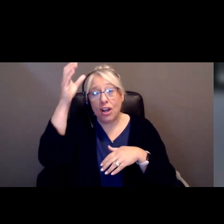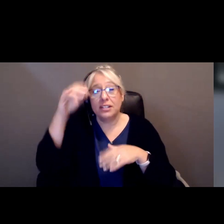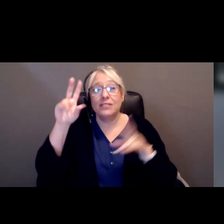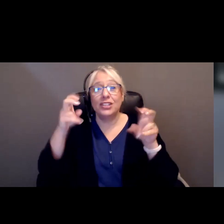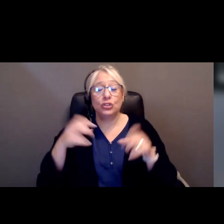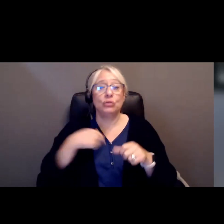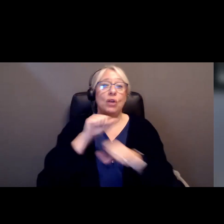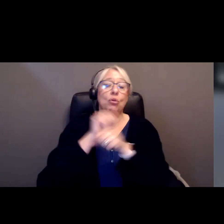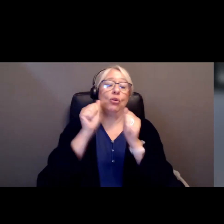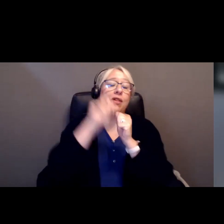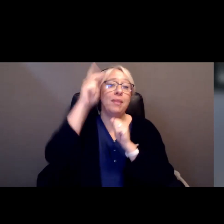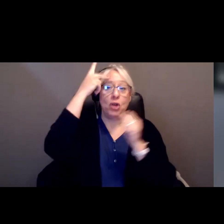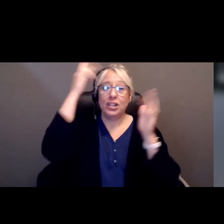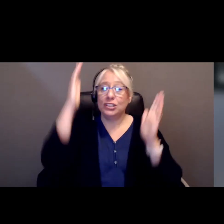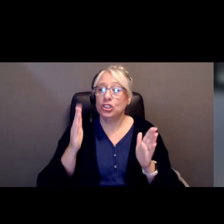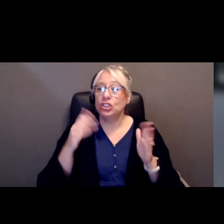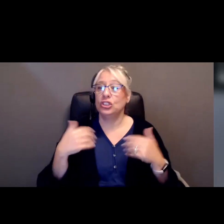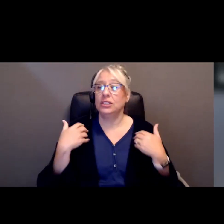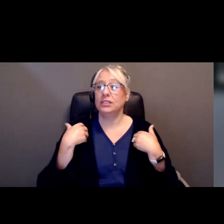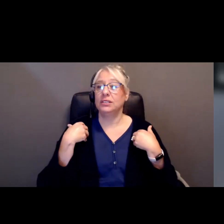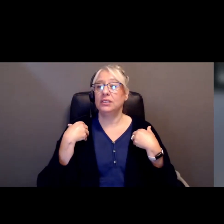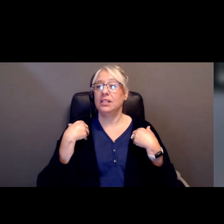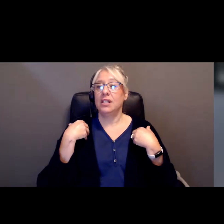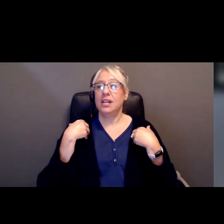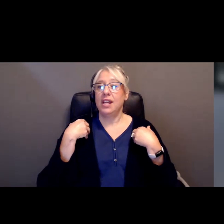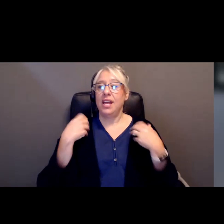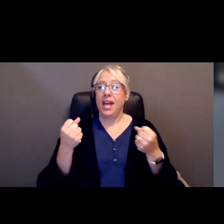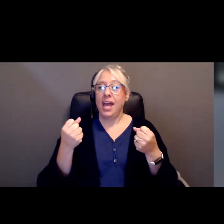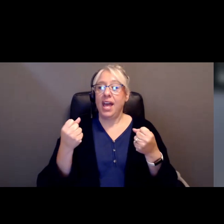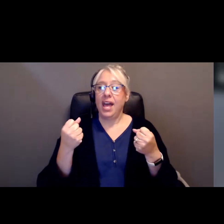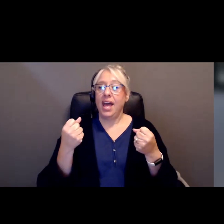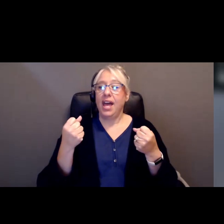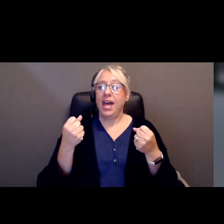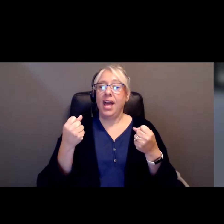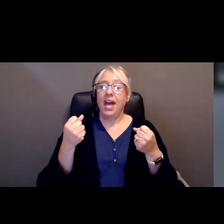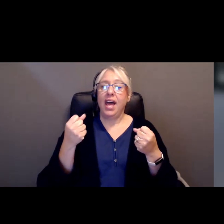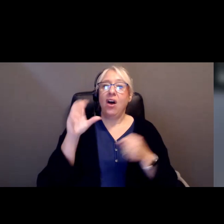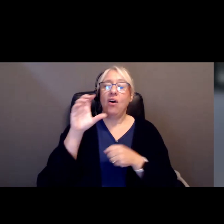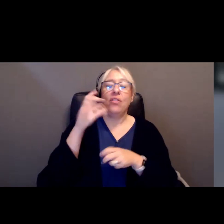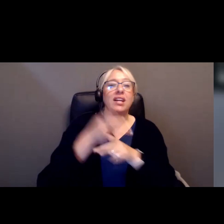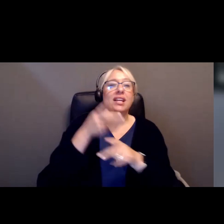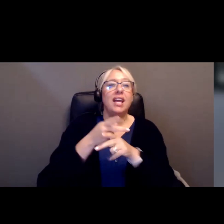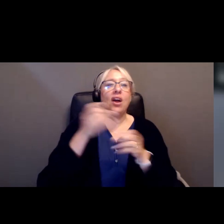healthcare providers. I'm actually interested in your healthcare session that's coming up